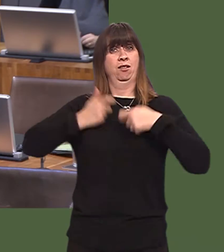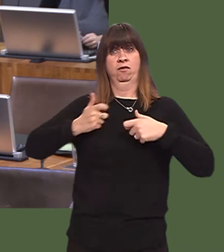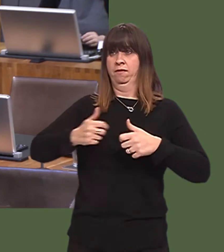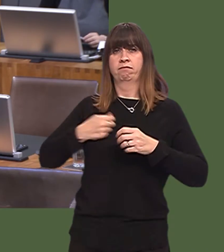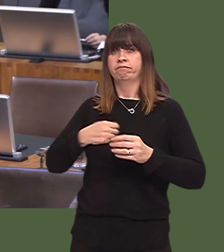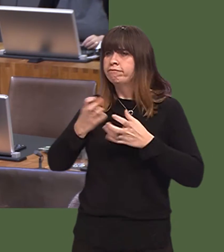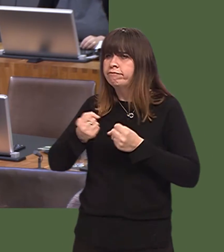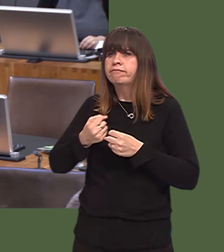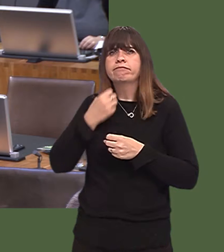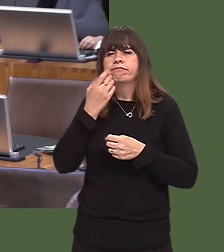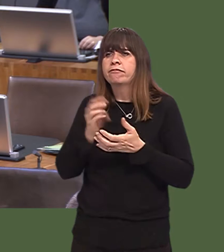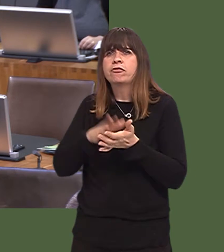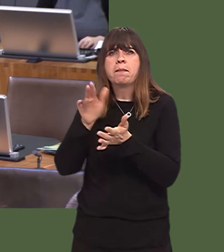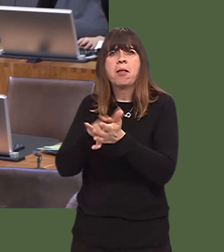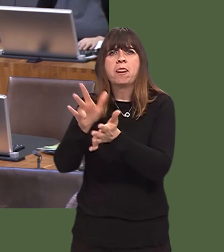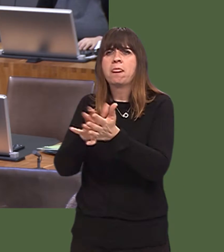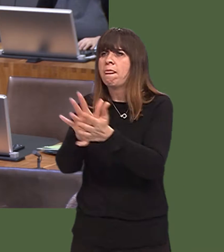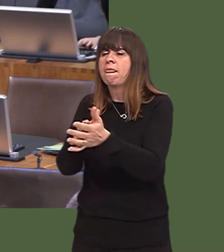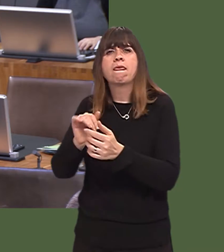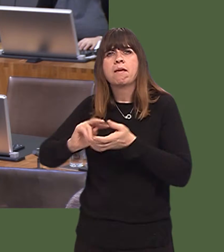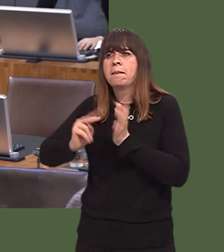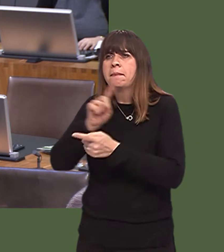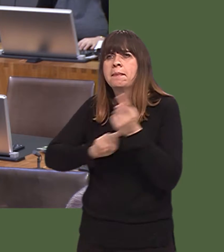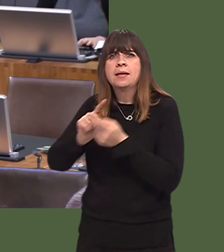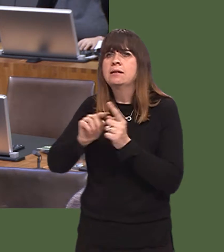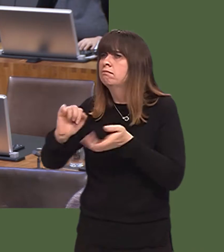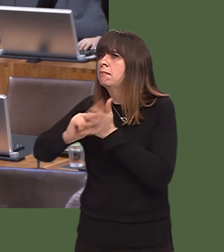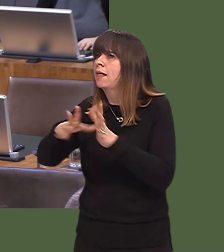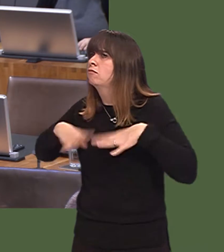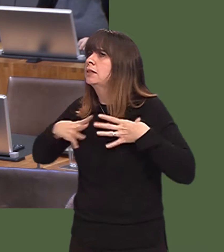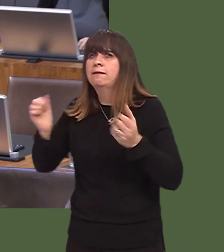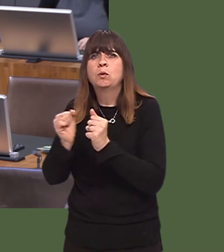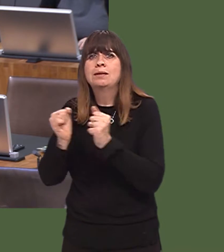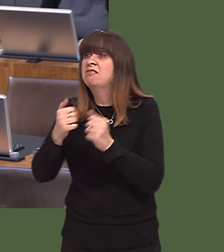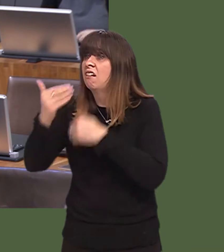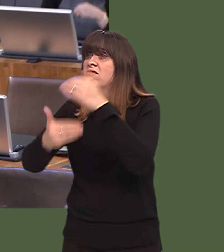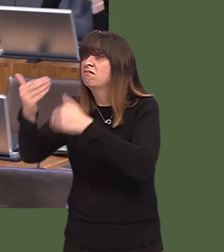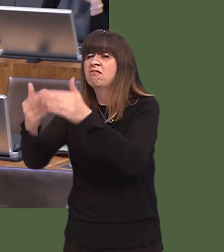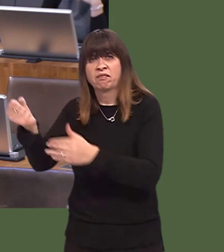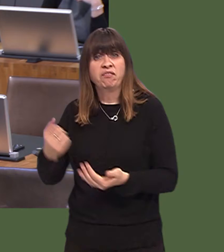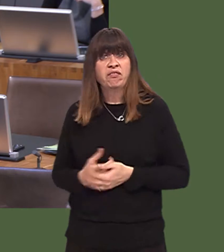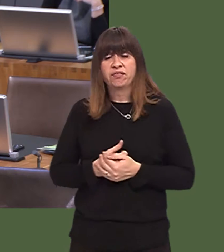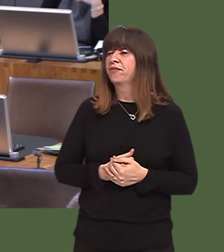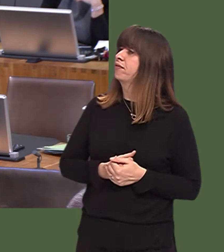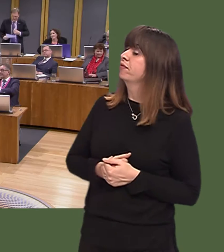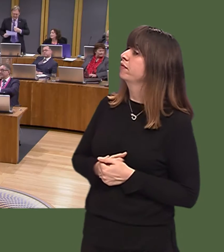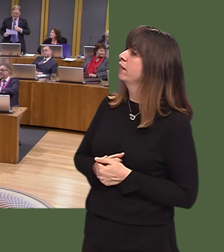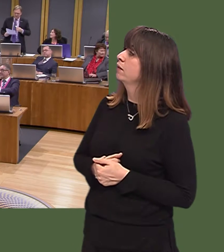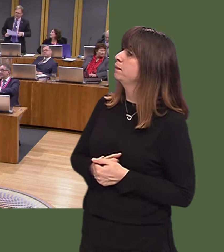seasonal planning meetings to inform the development of their seasonal plans, which include preparedness for the winter period. Mark Isherwood: Thank you.